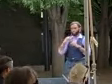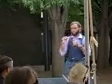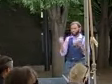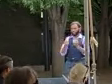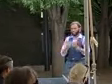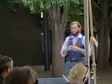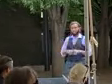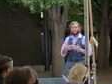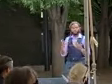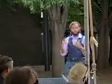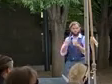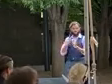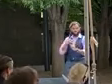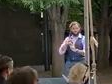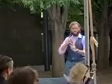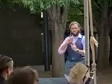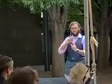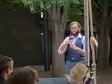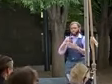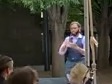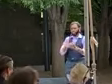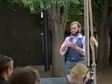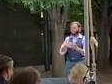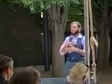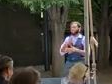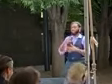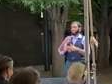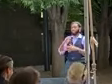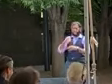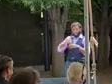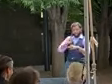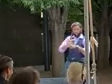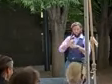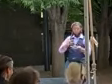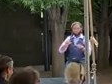With the ADA discrimination in employment began to be addressed,